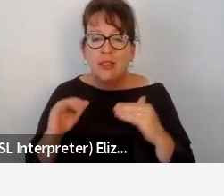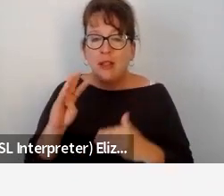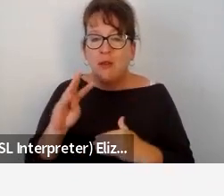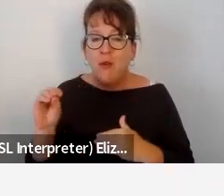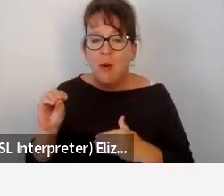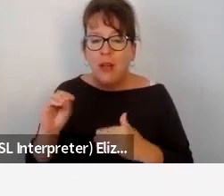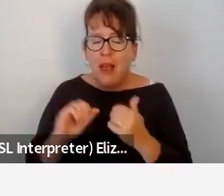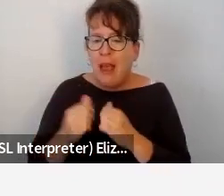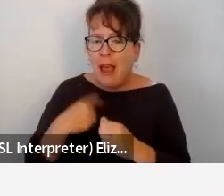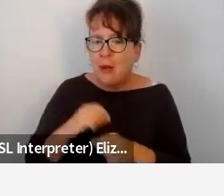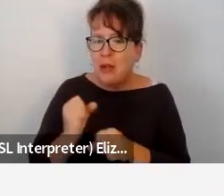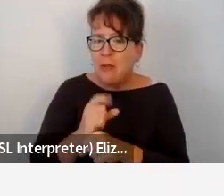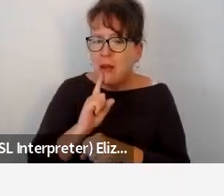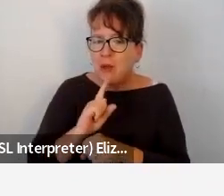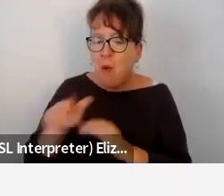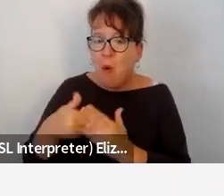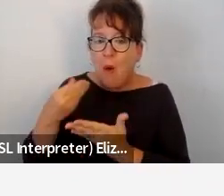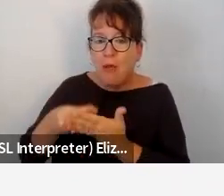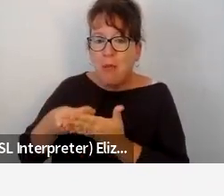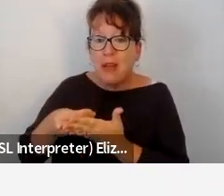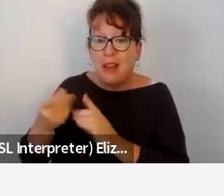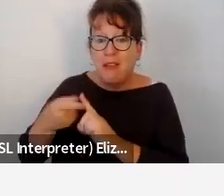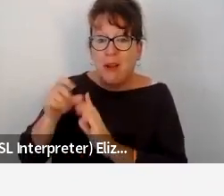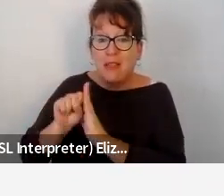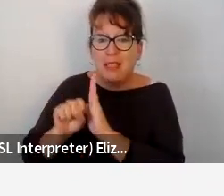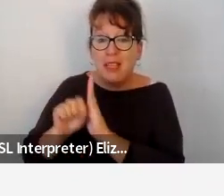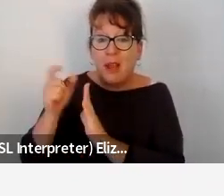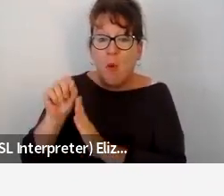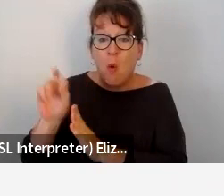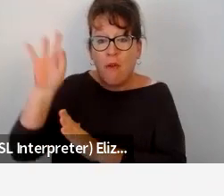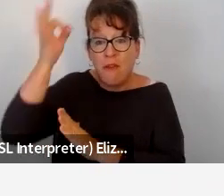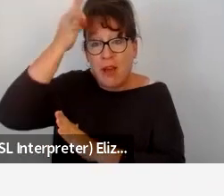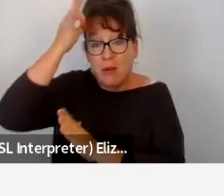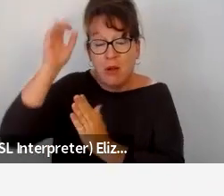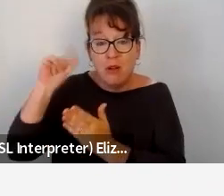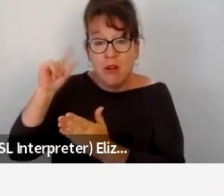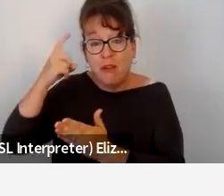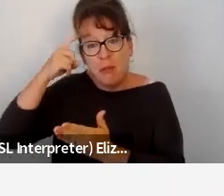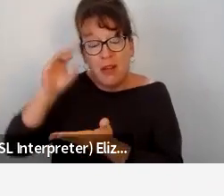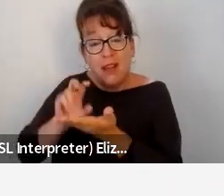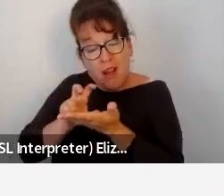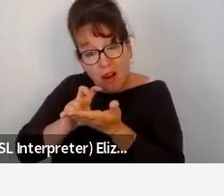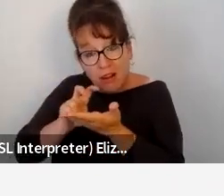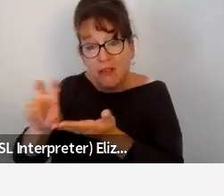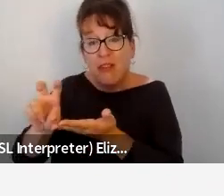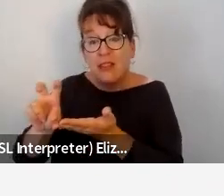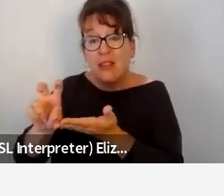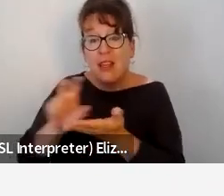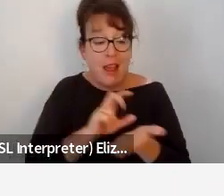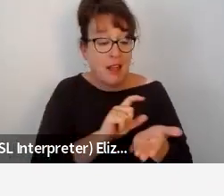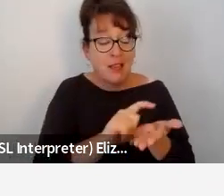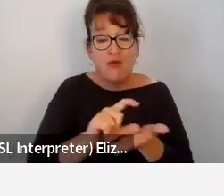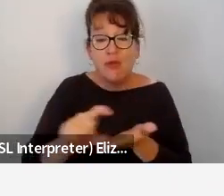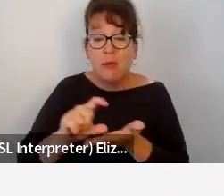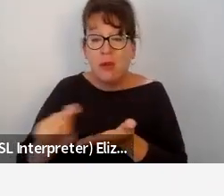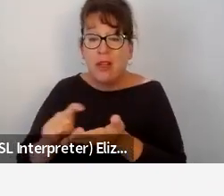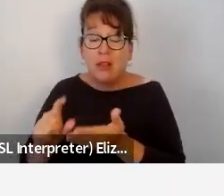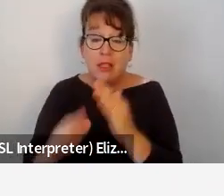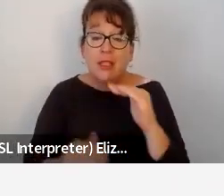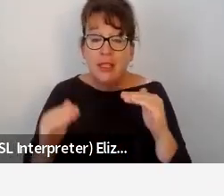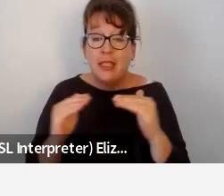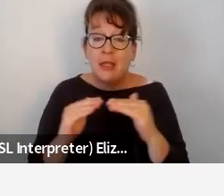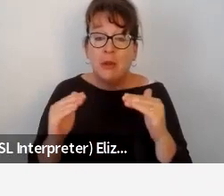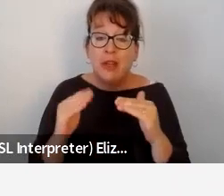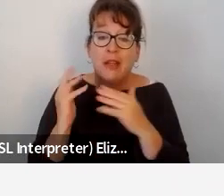one of the first slides in this section. There we go. You're fast. Again, any type of state,